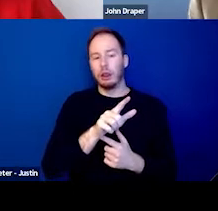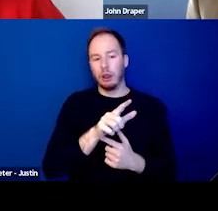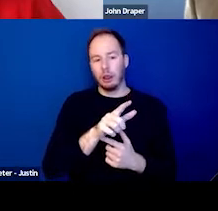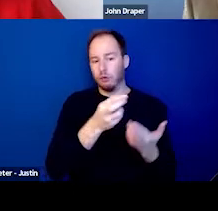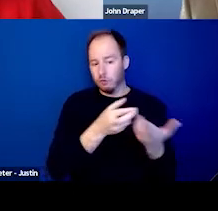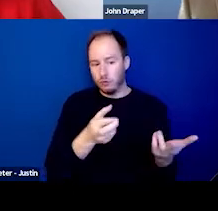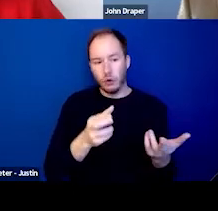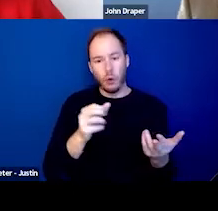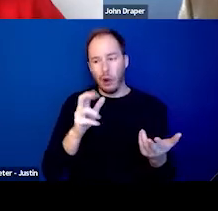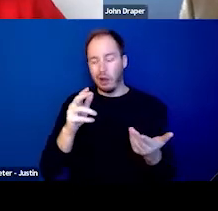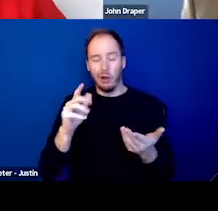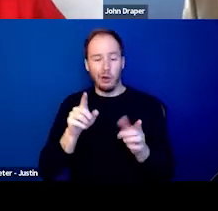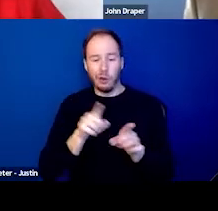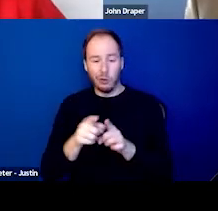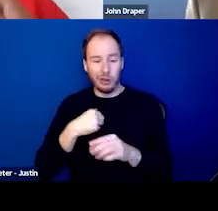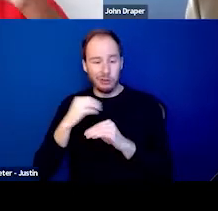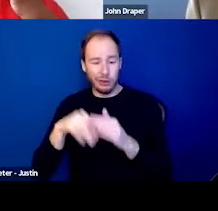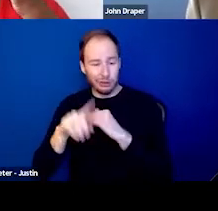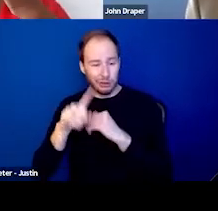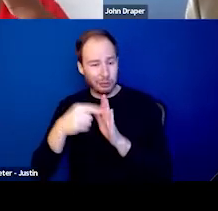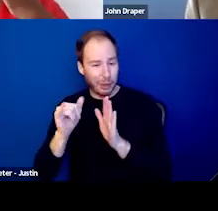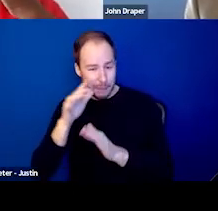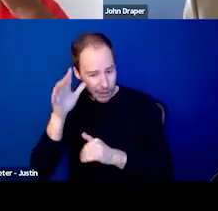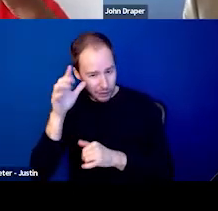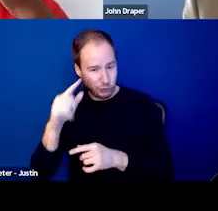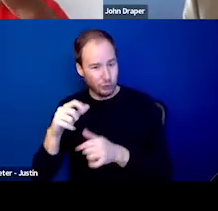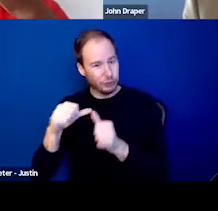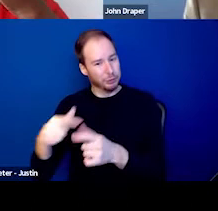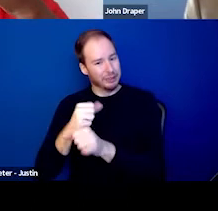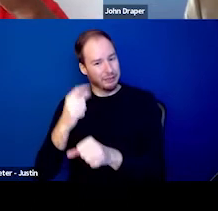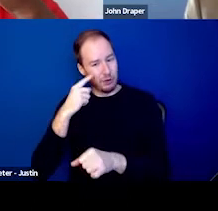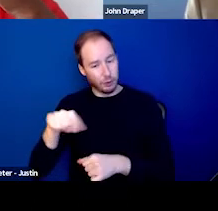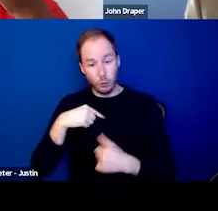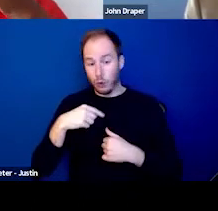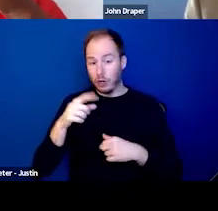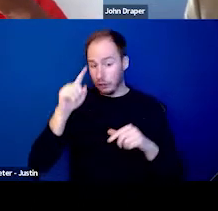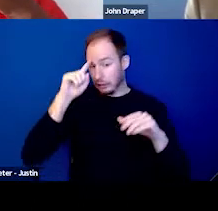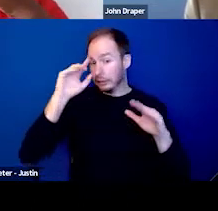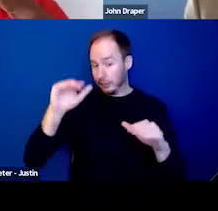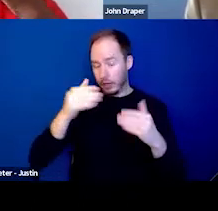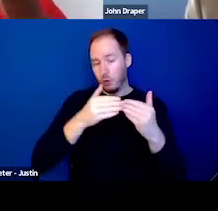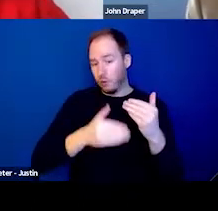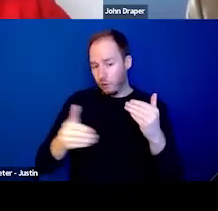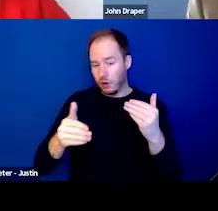like parents who can keep them safe. We do expect with, over time, that 988